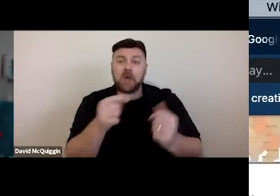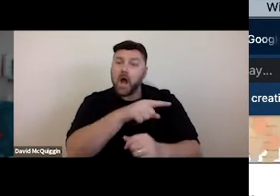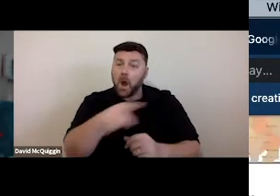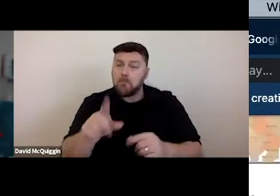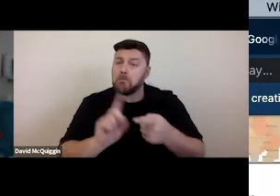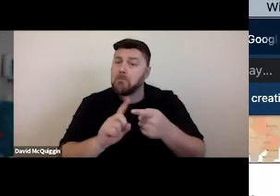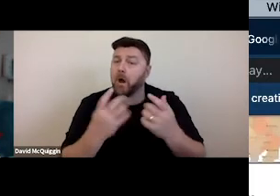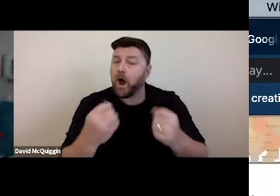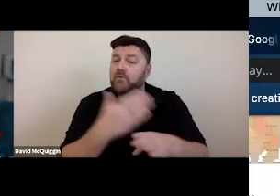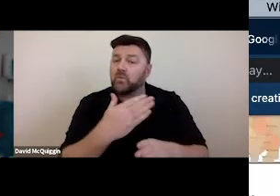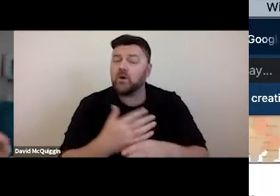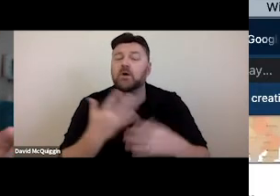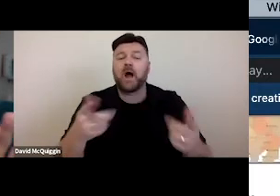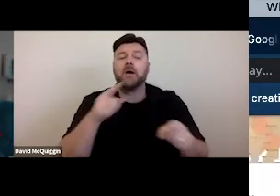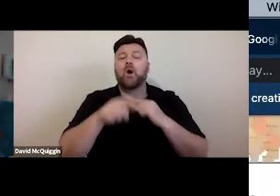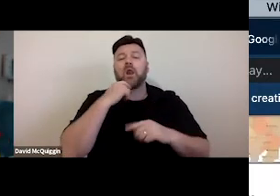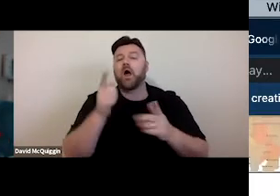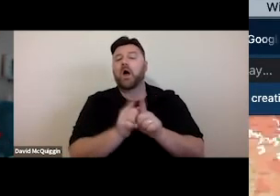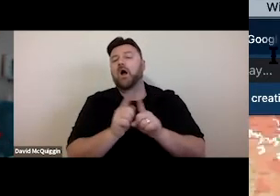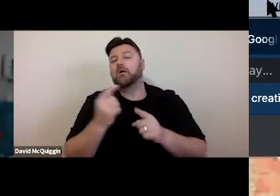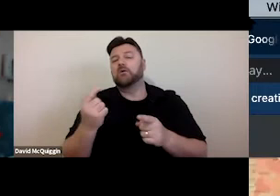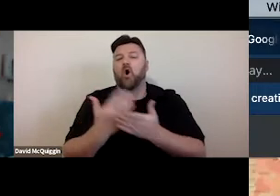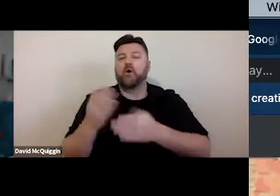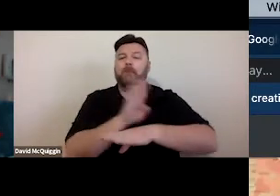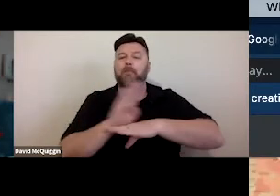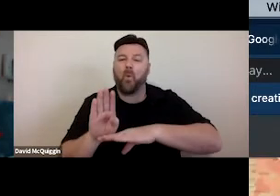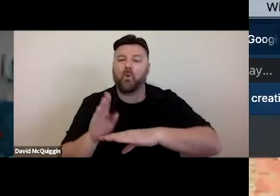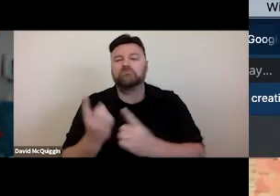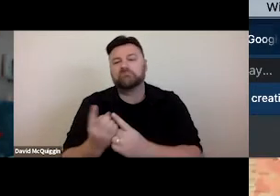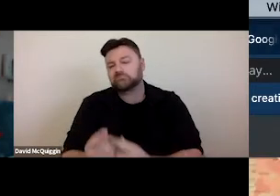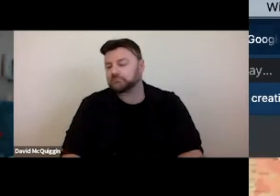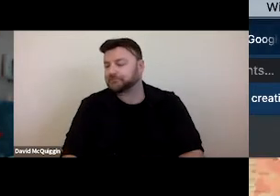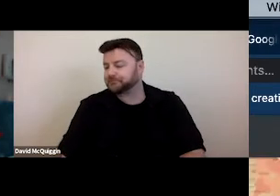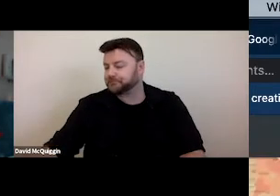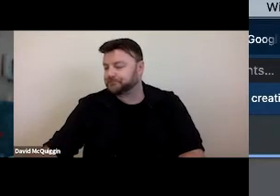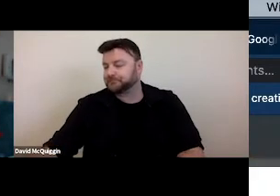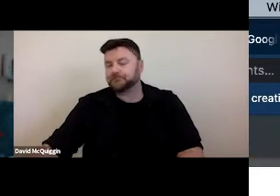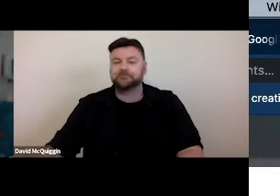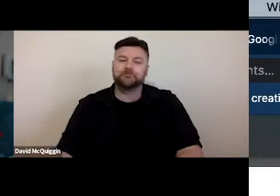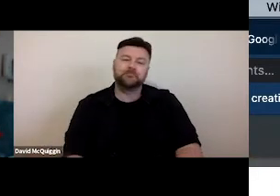be on the board of companies and that sort of thing. If I go back to